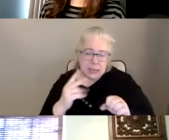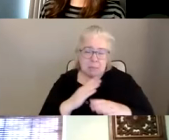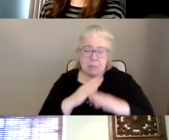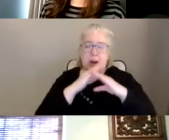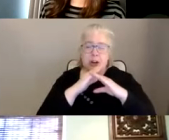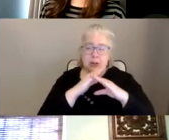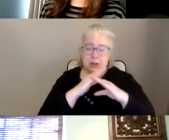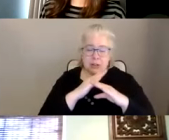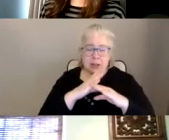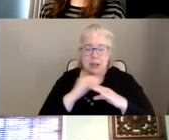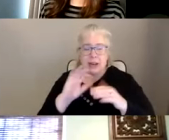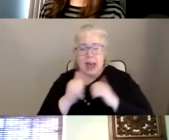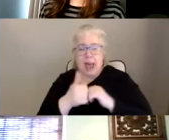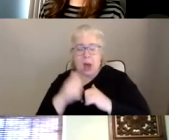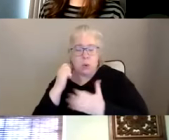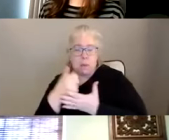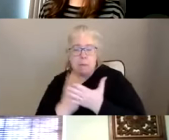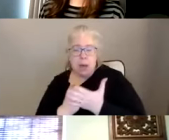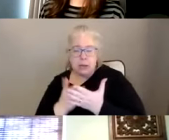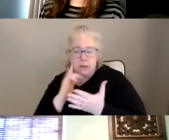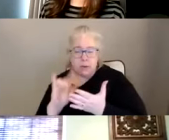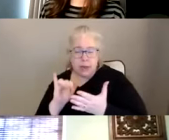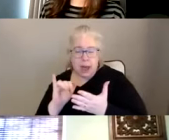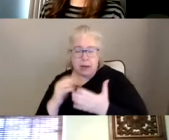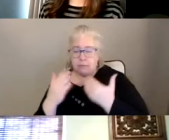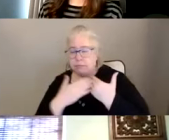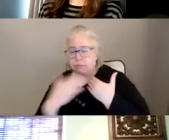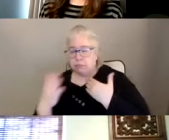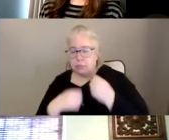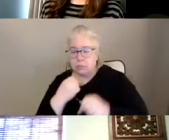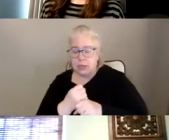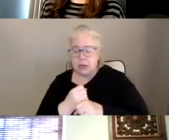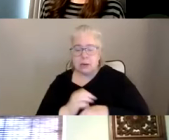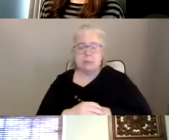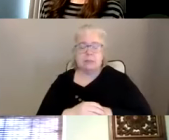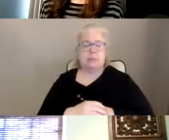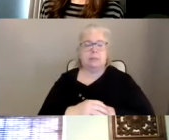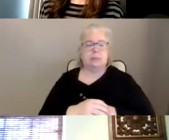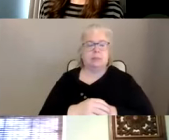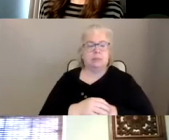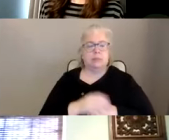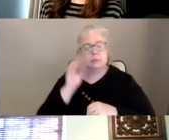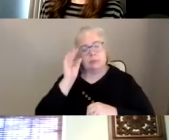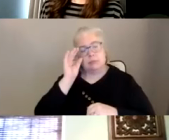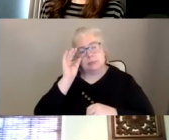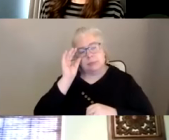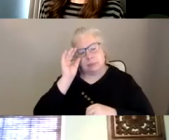and then how they might budget for that for the year. So here, if we have a helpline